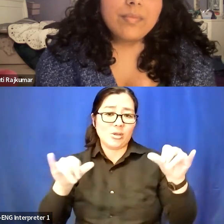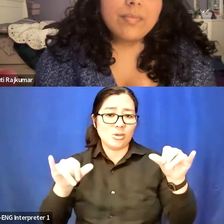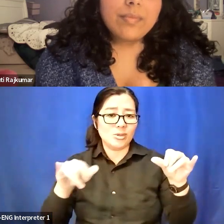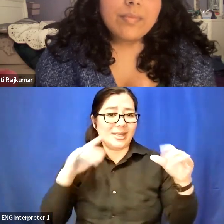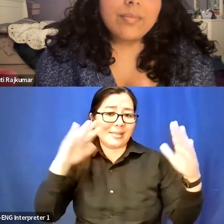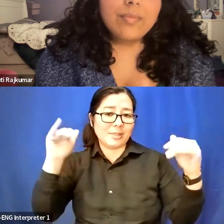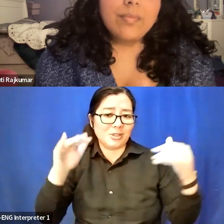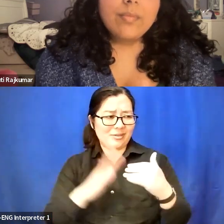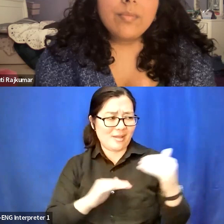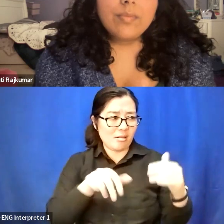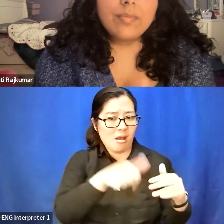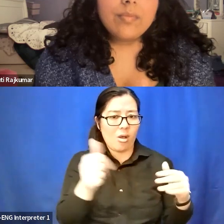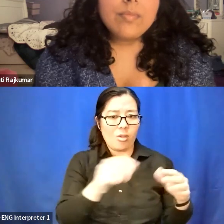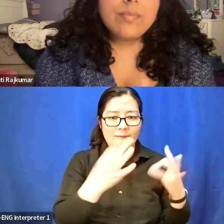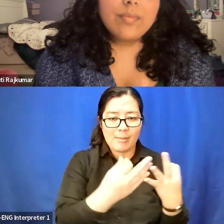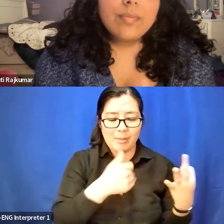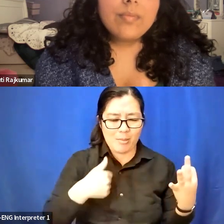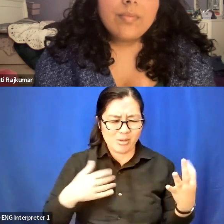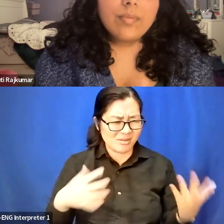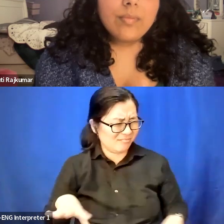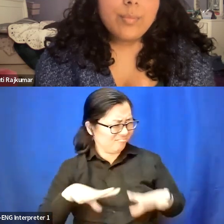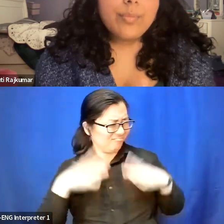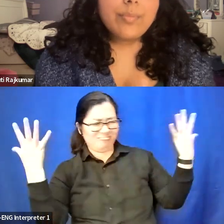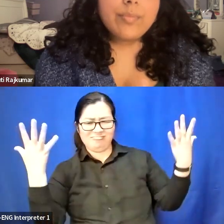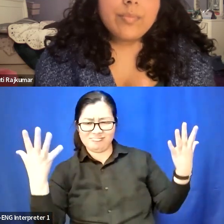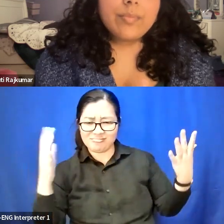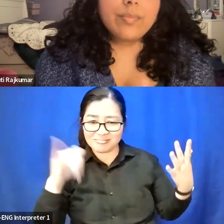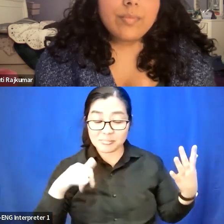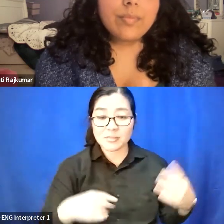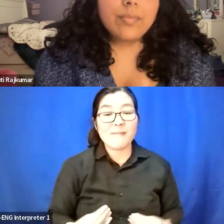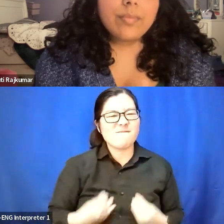And that was really upsetting to me. So I'm a fiery person, and the fact that the family